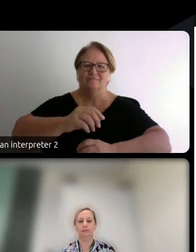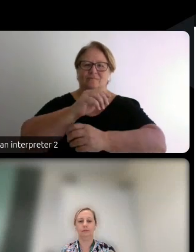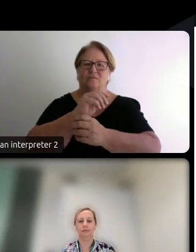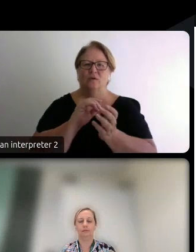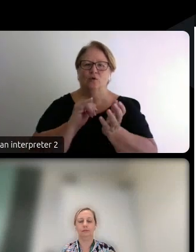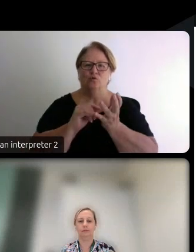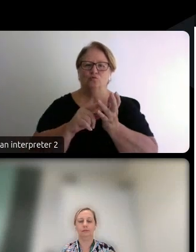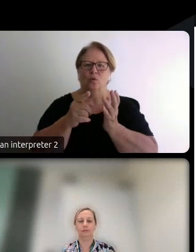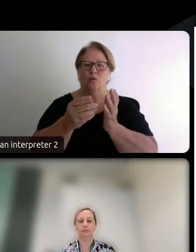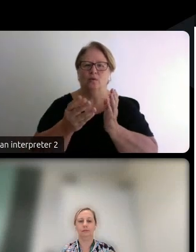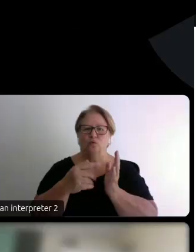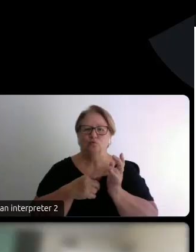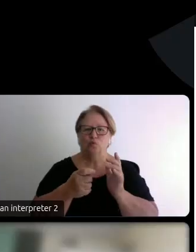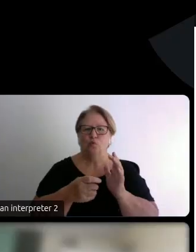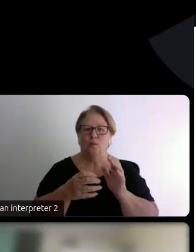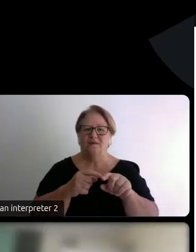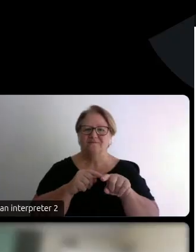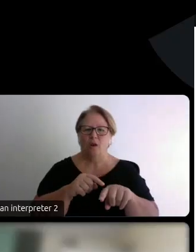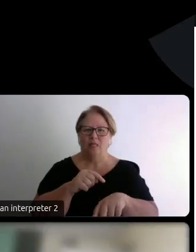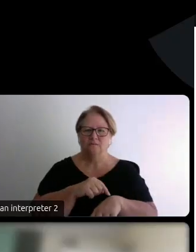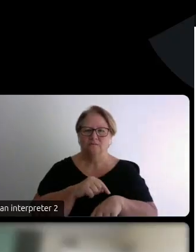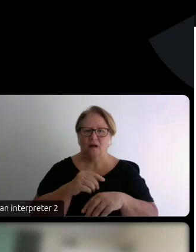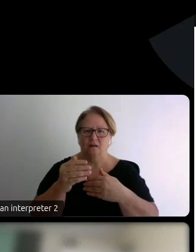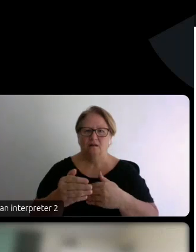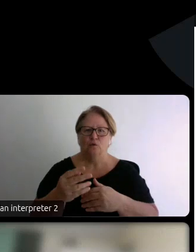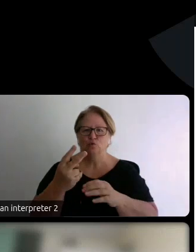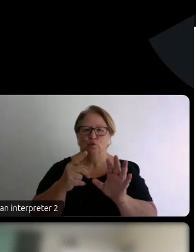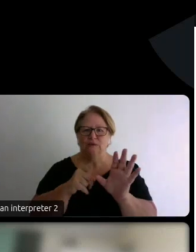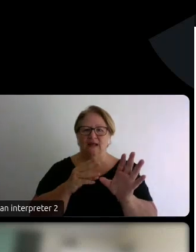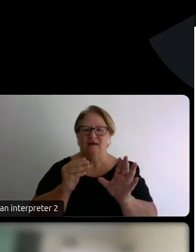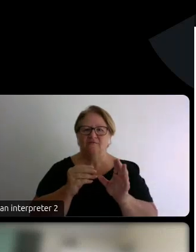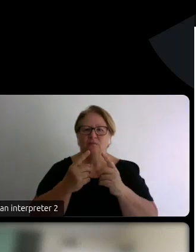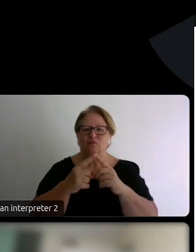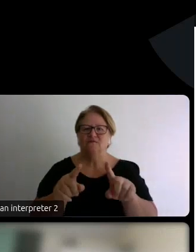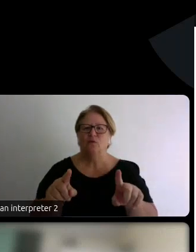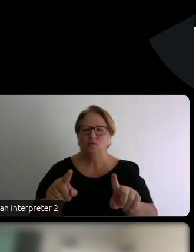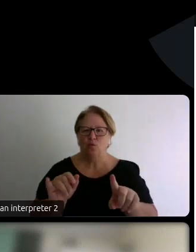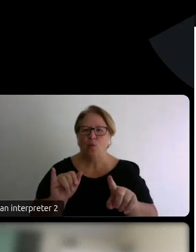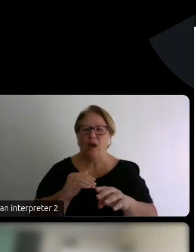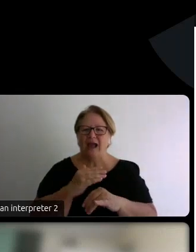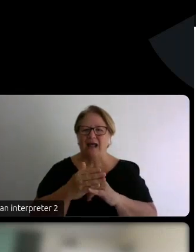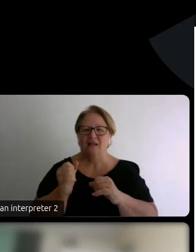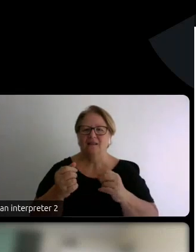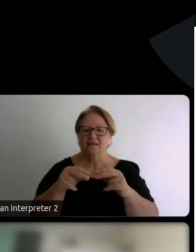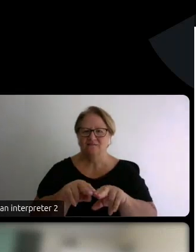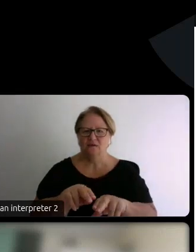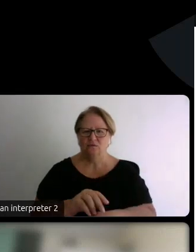statutory time limits which is two years from the divorce or the end of the de facto relationship.